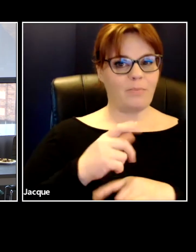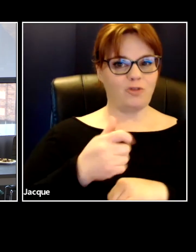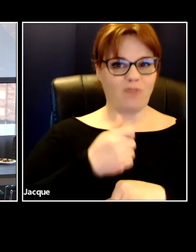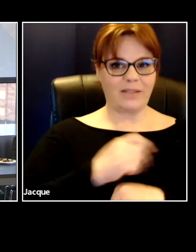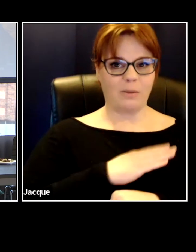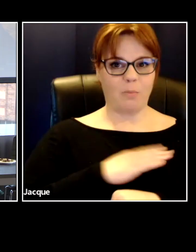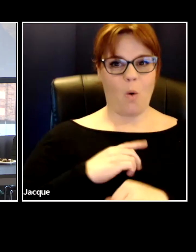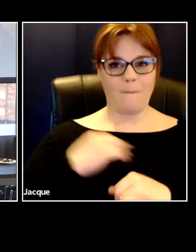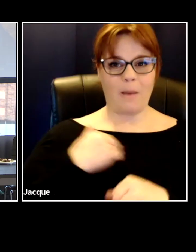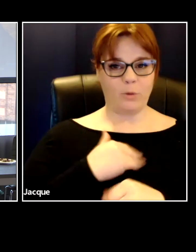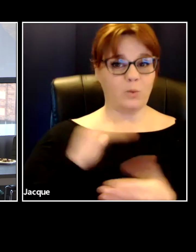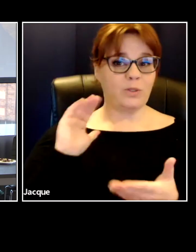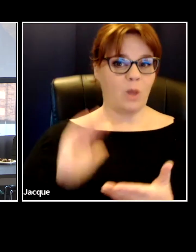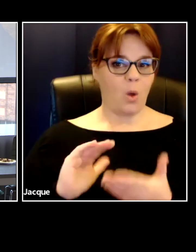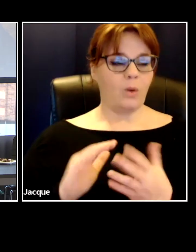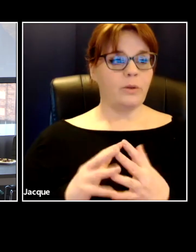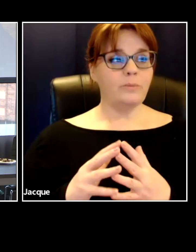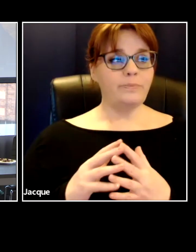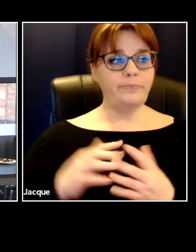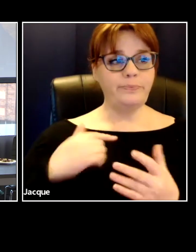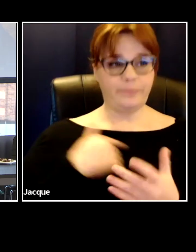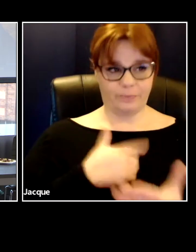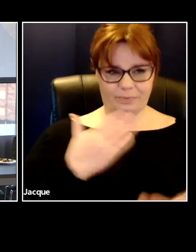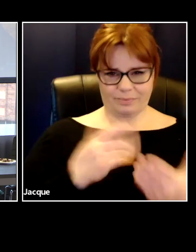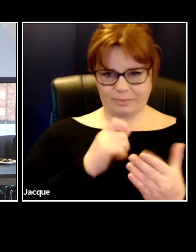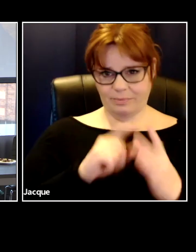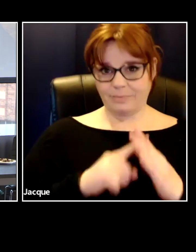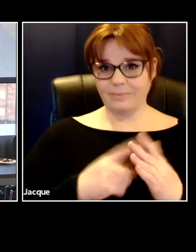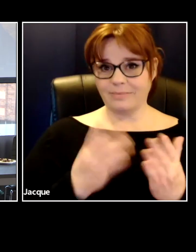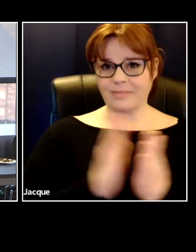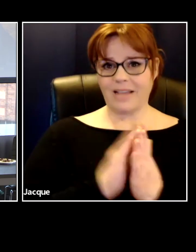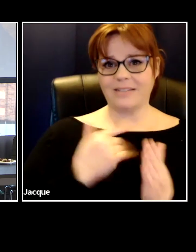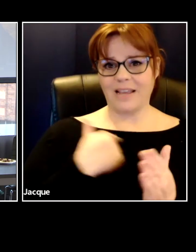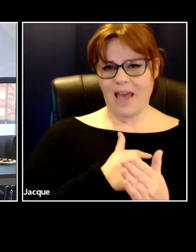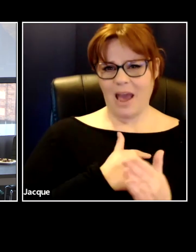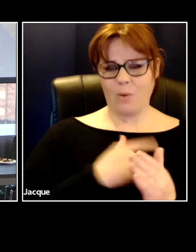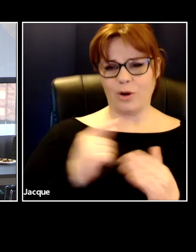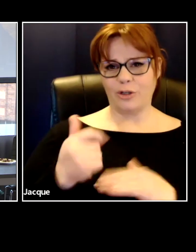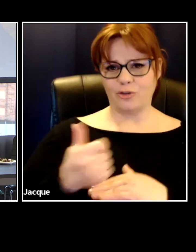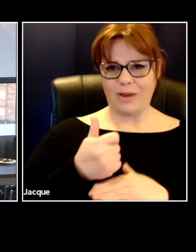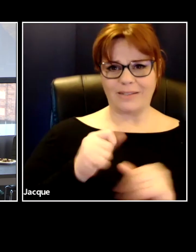low. So, we may start asking our transit board members and transit agencies across the state to